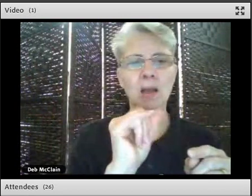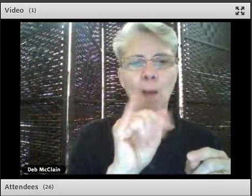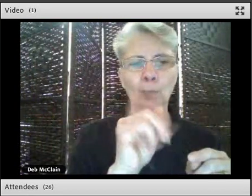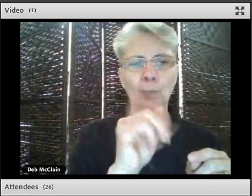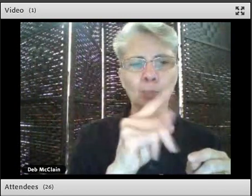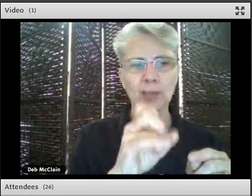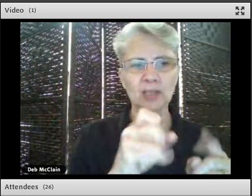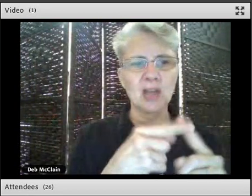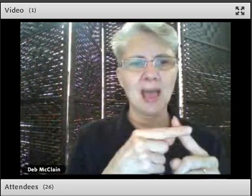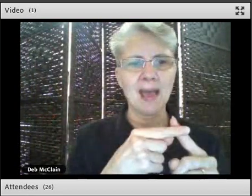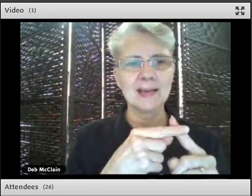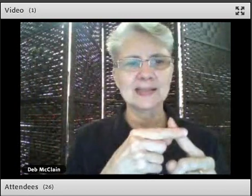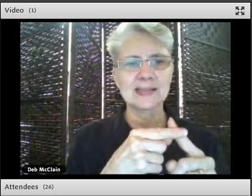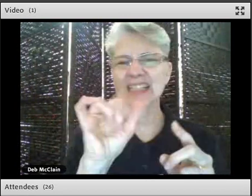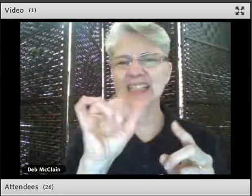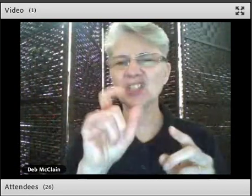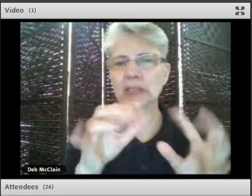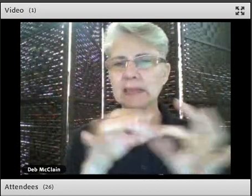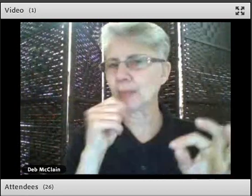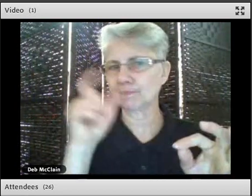Publication Statement.